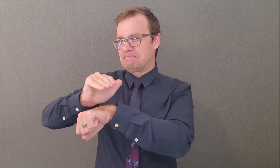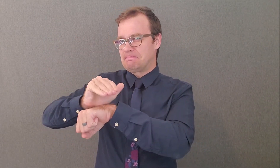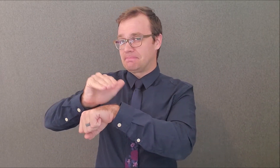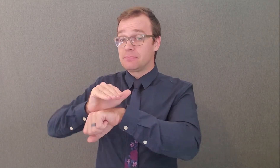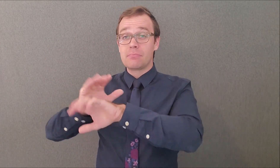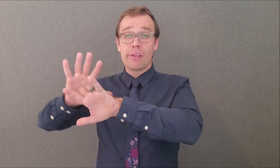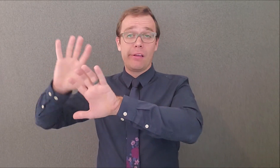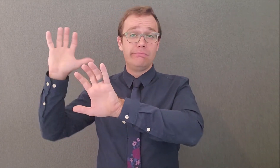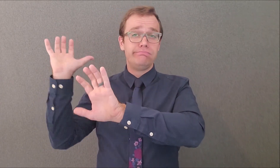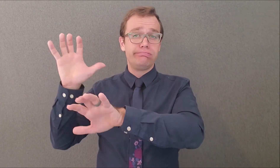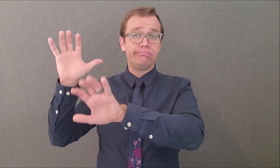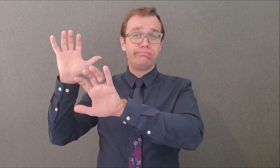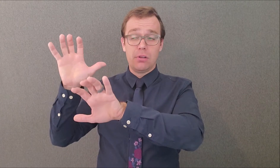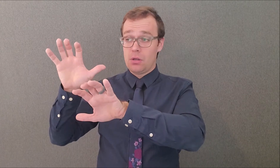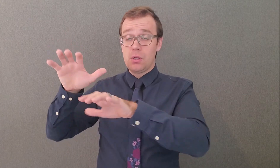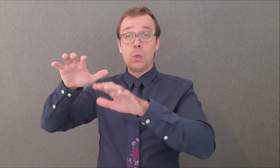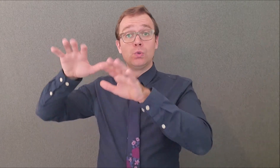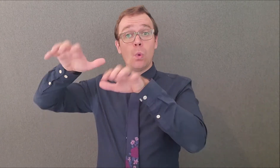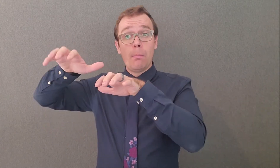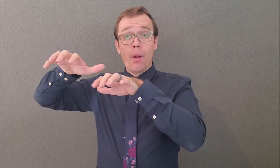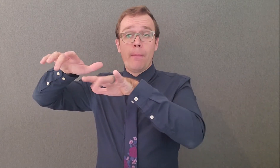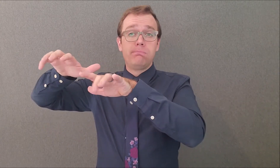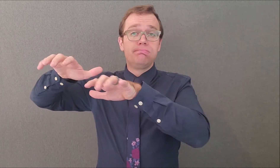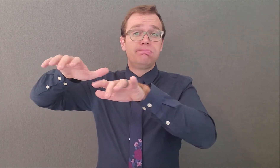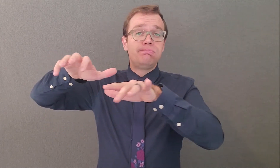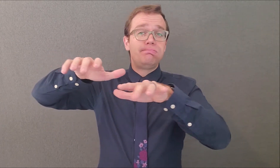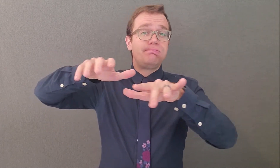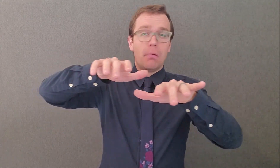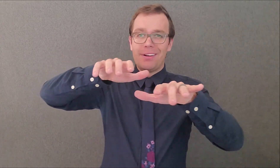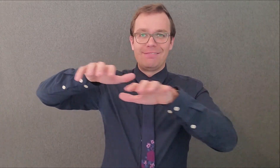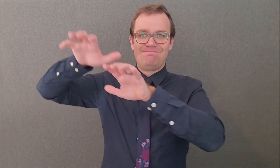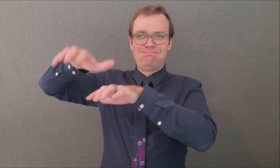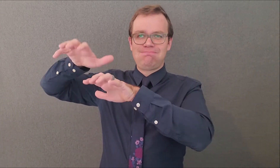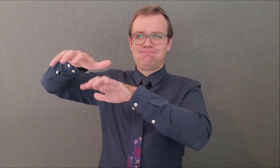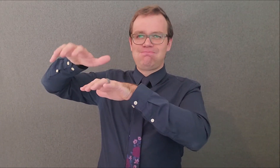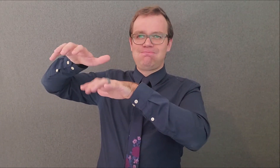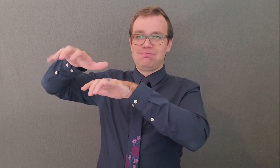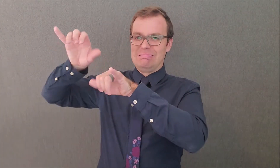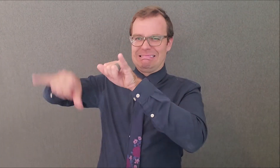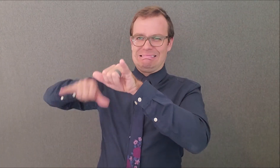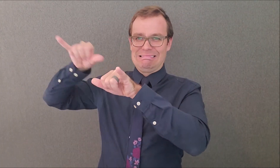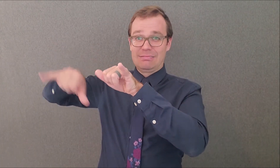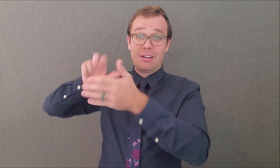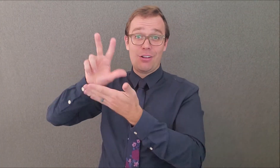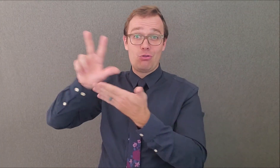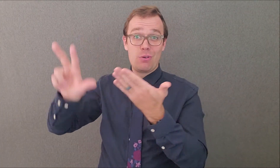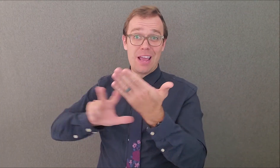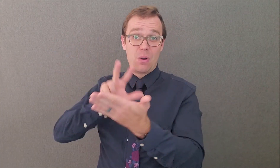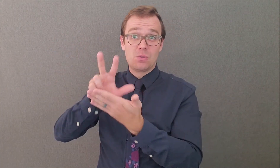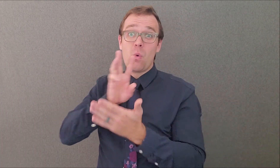The storm remained stationary for more than three hours and dumped a foot of rain into the canyon.